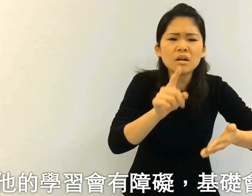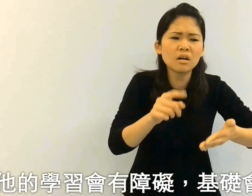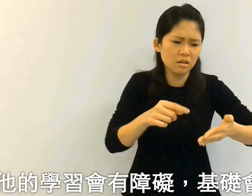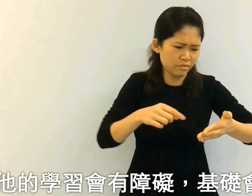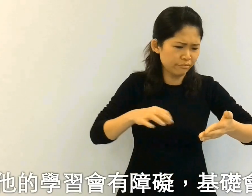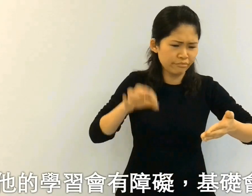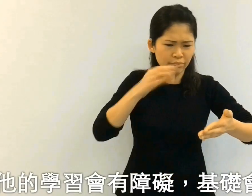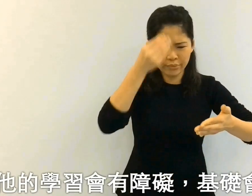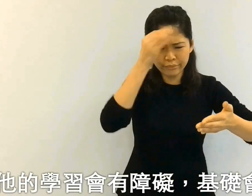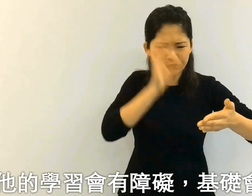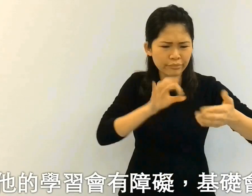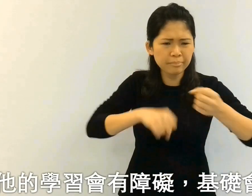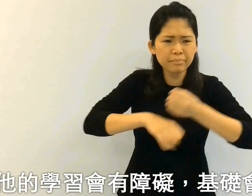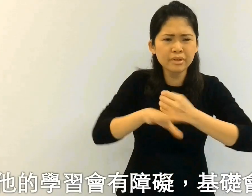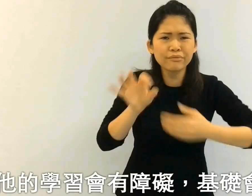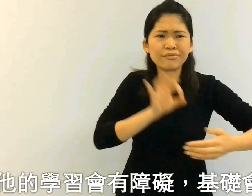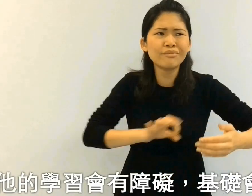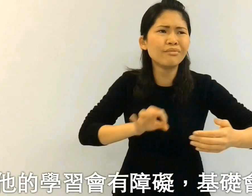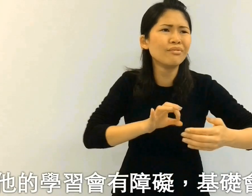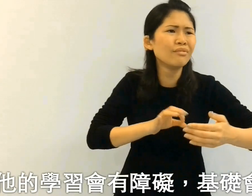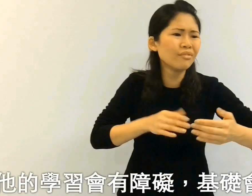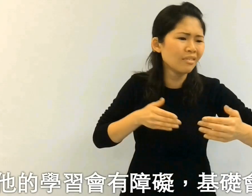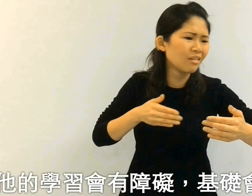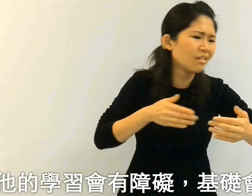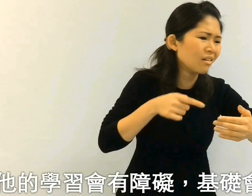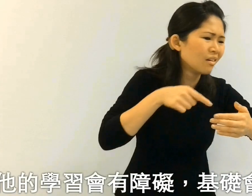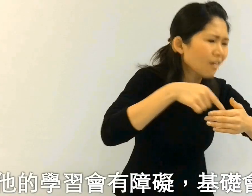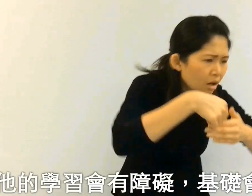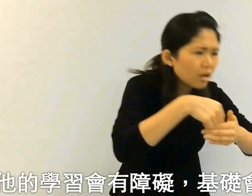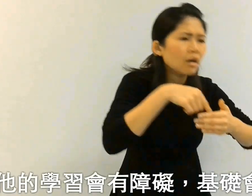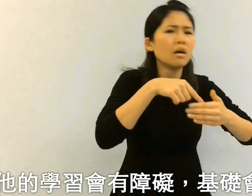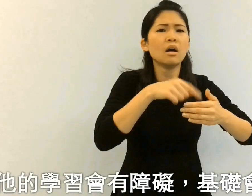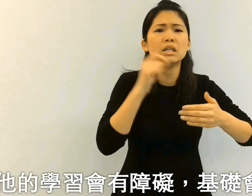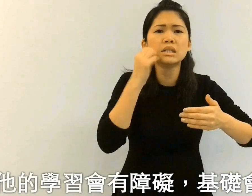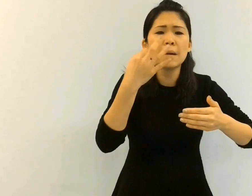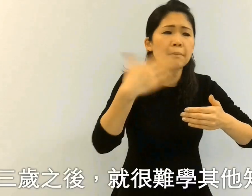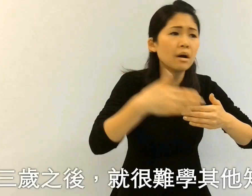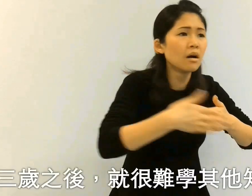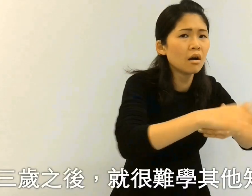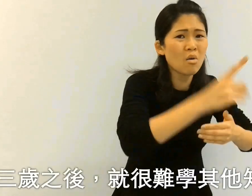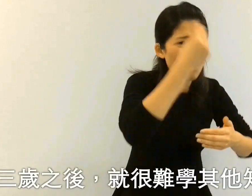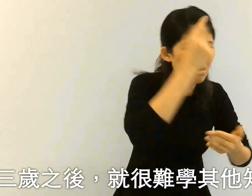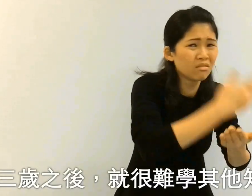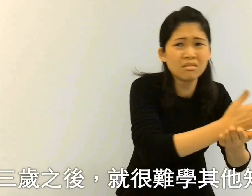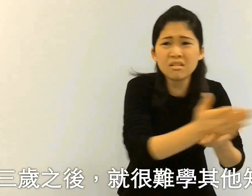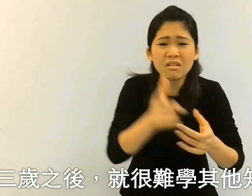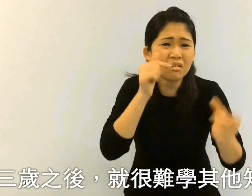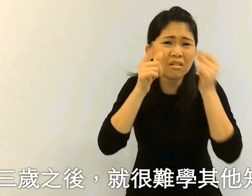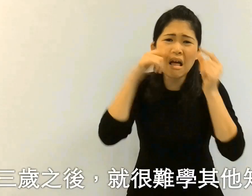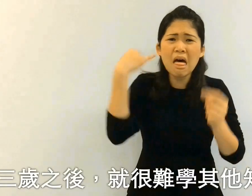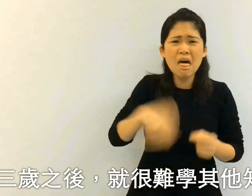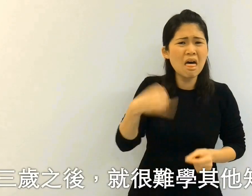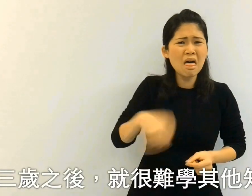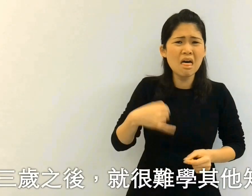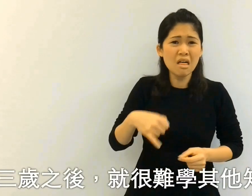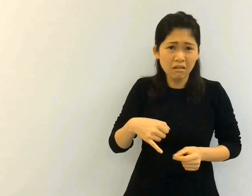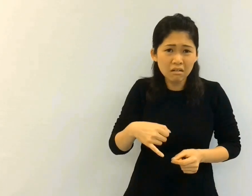After the age of three, he will then have difficulty in learning other knowledge.